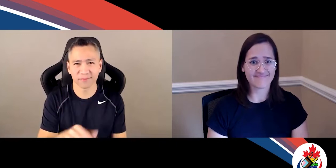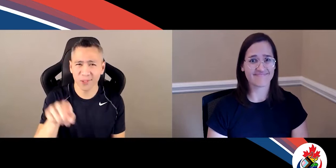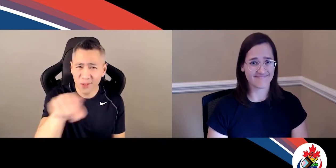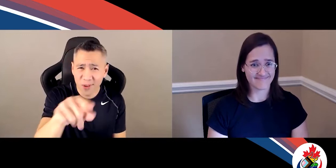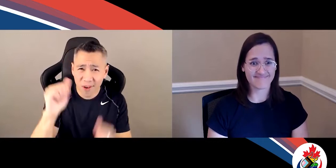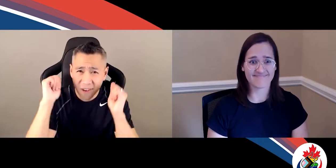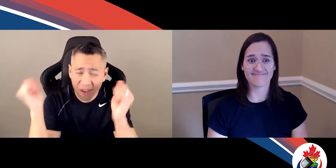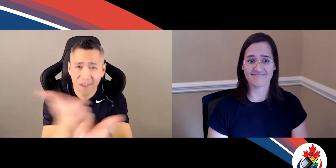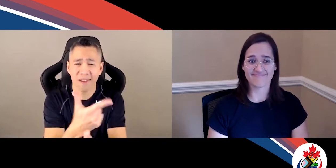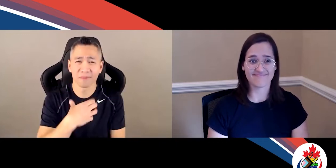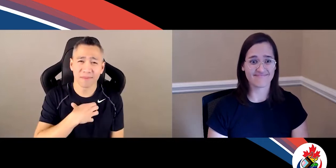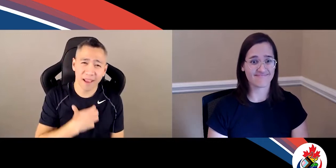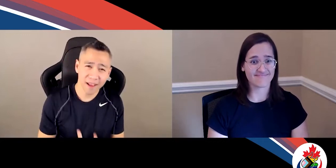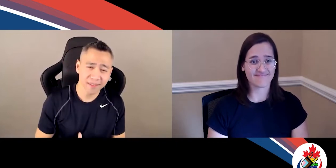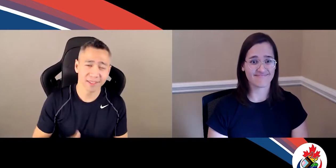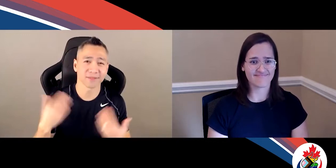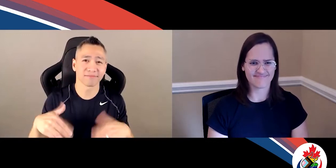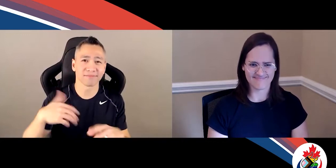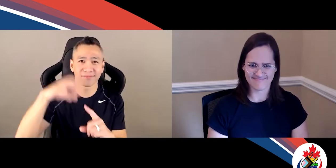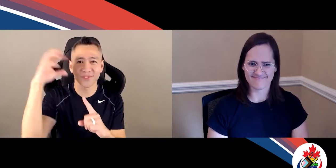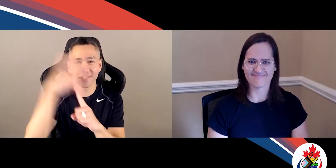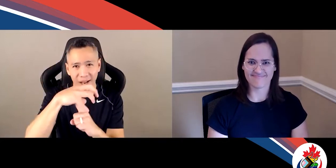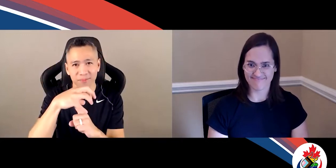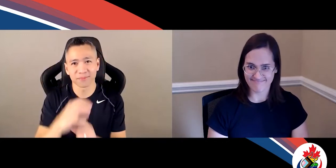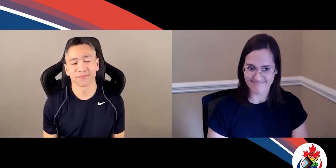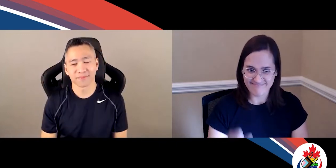The passion that all of you have is incredible.